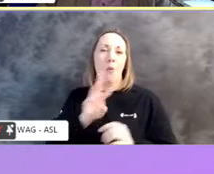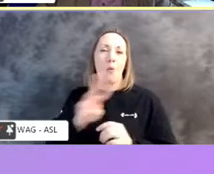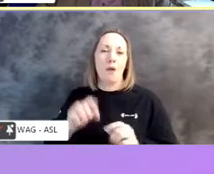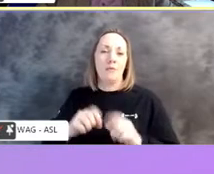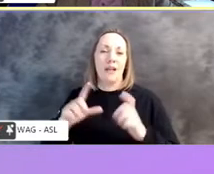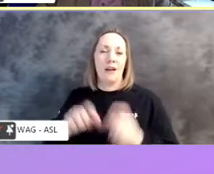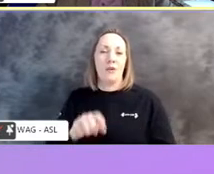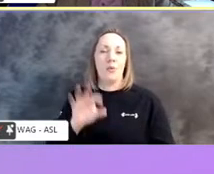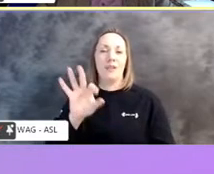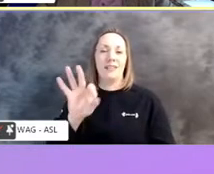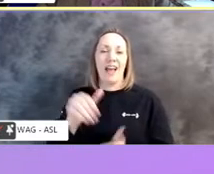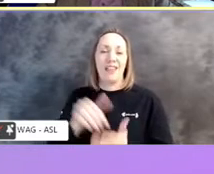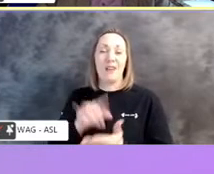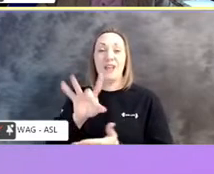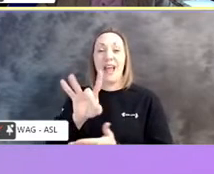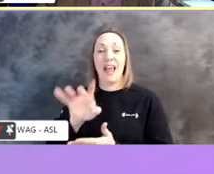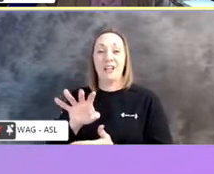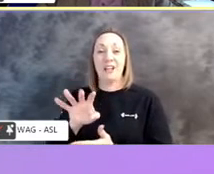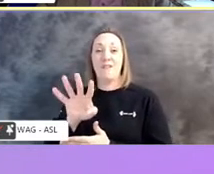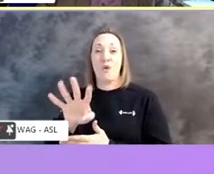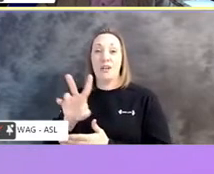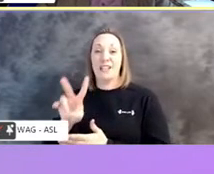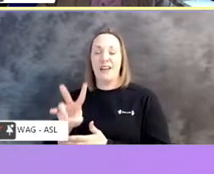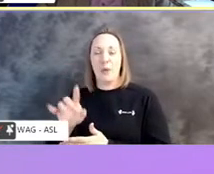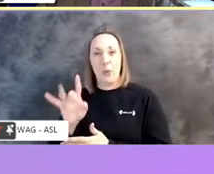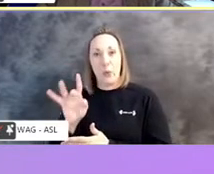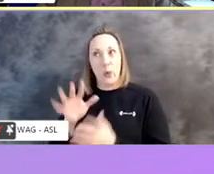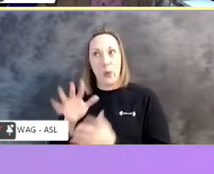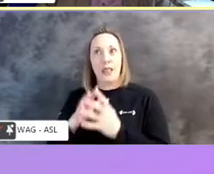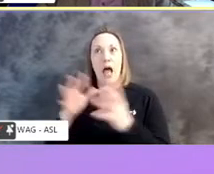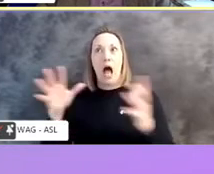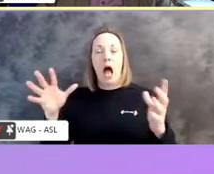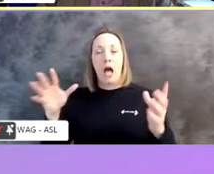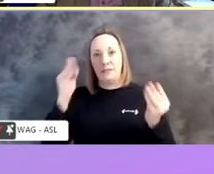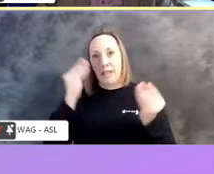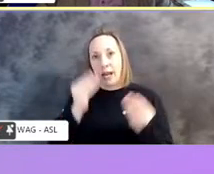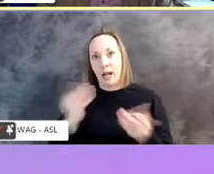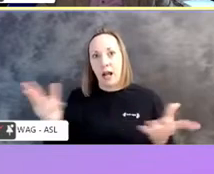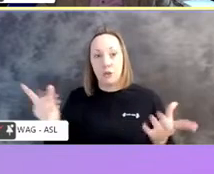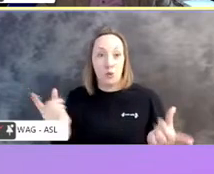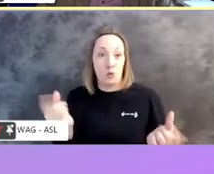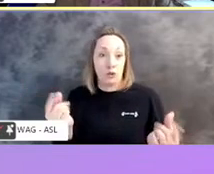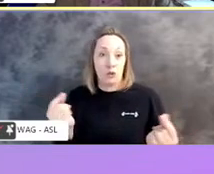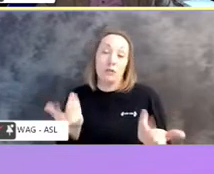pages. The number sites with errors, the average number of